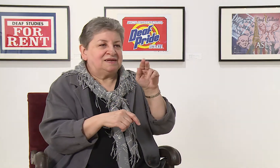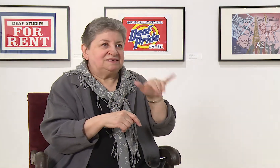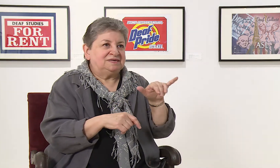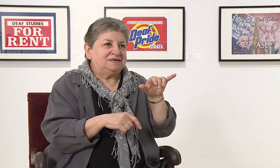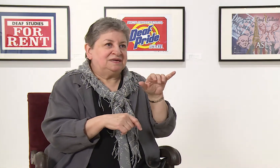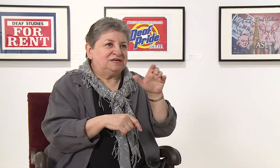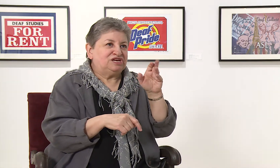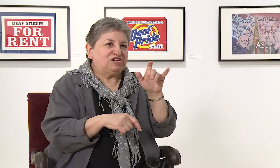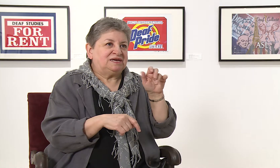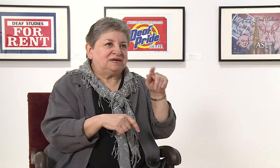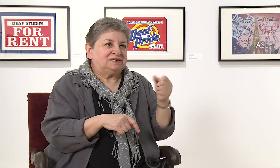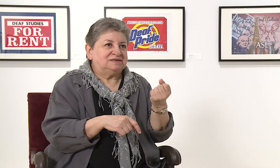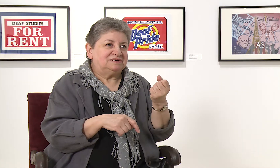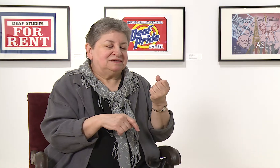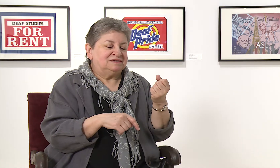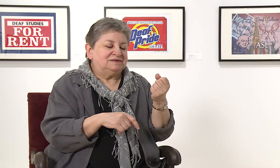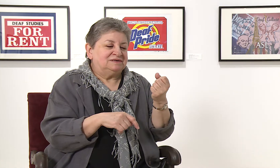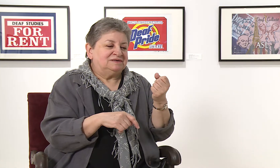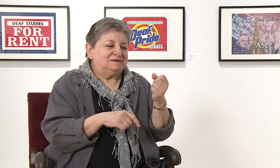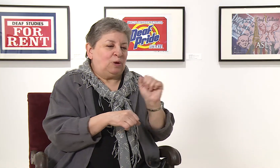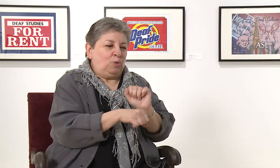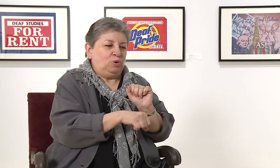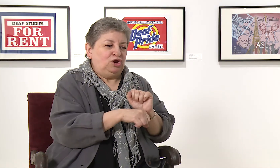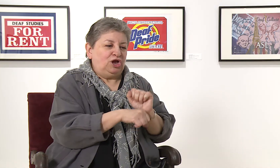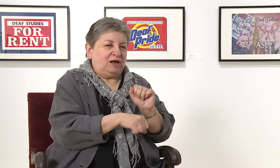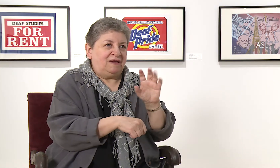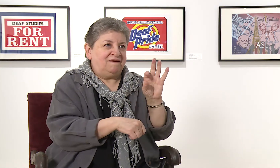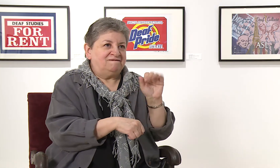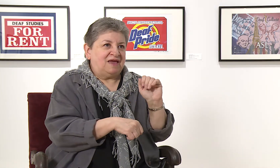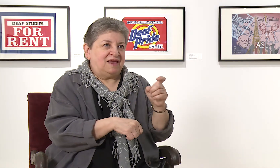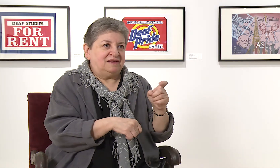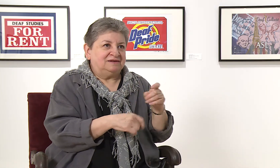I remember, Betty needed to use Nancy Creighton's work fax